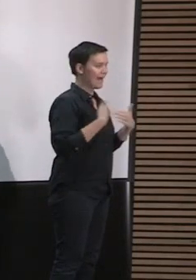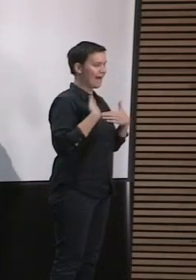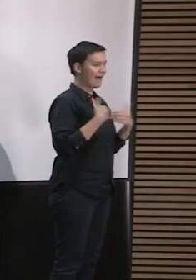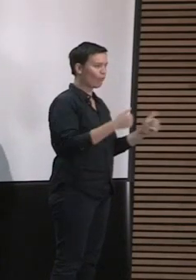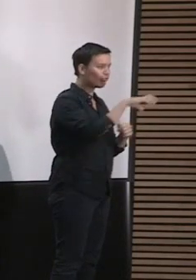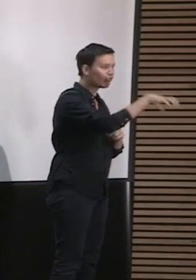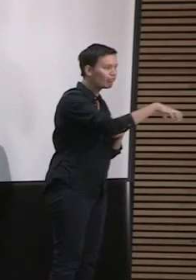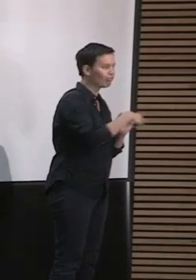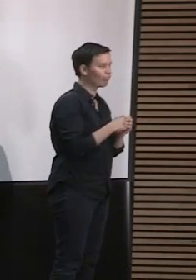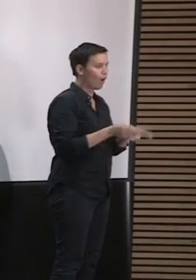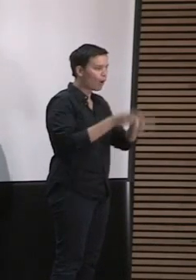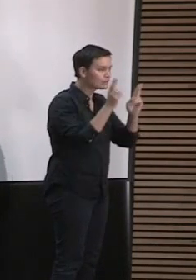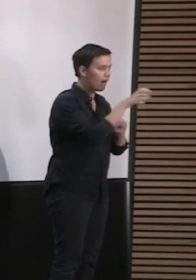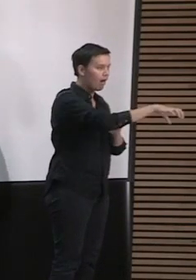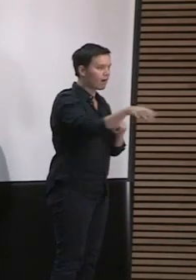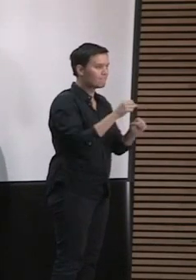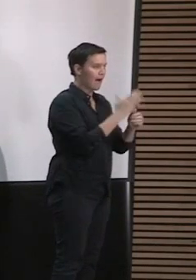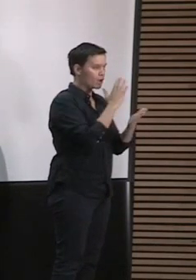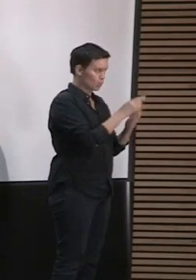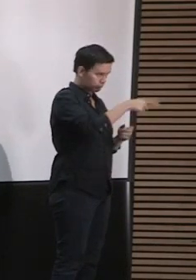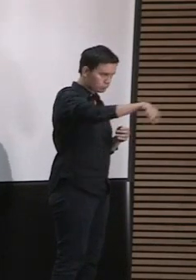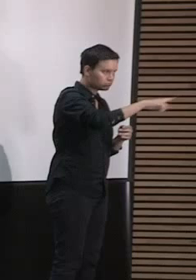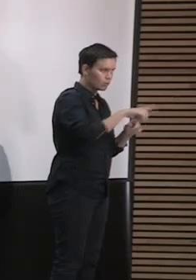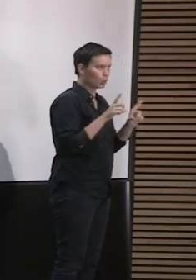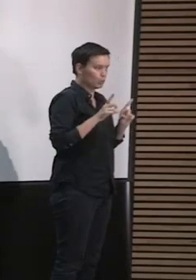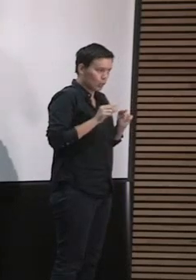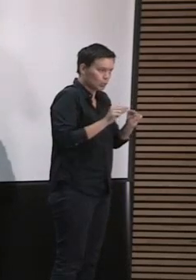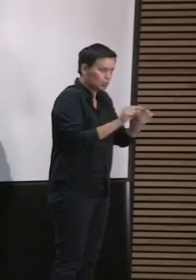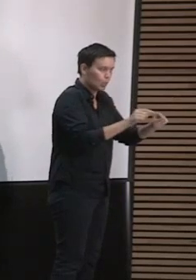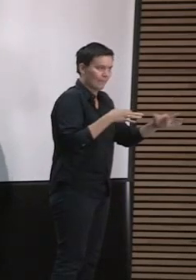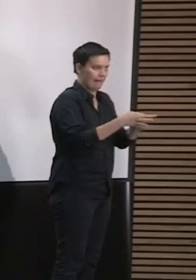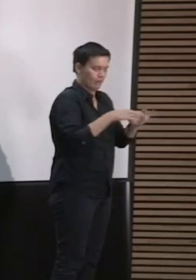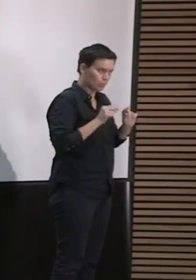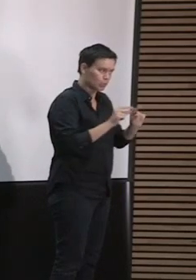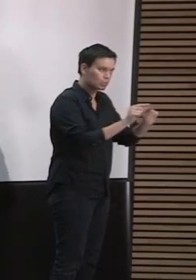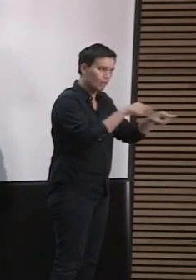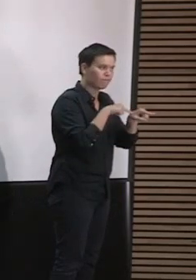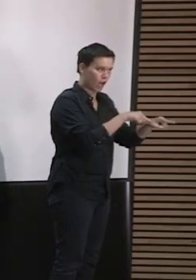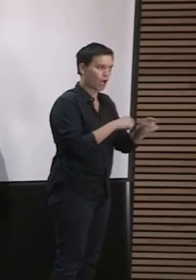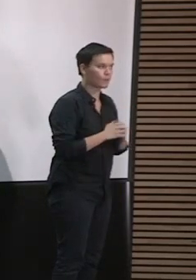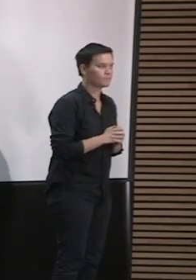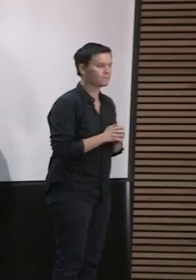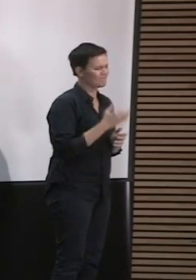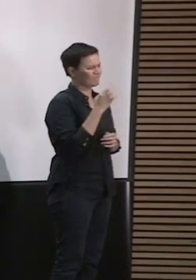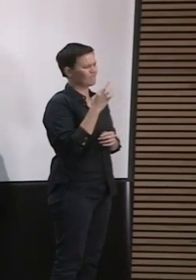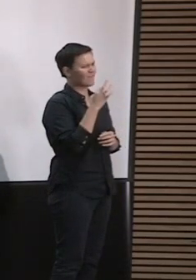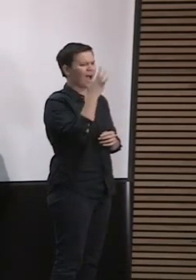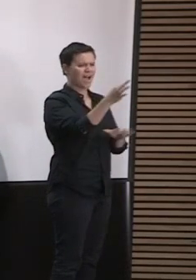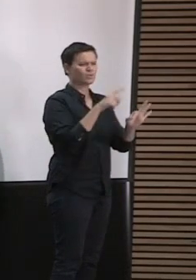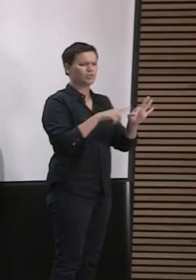of course, a range of facility and we need to make sure that we're doing everything that we can to get that comprehensive system in place.